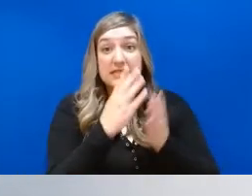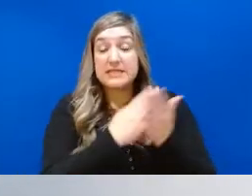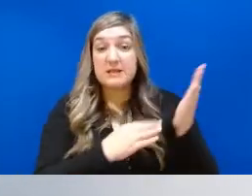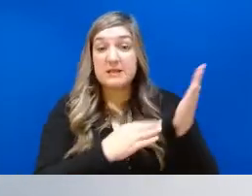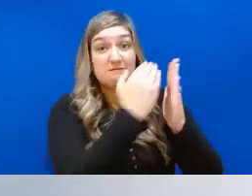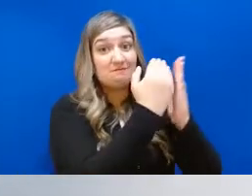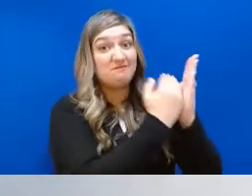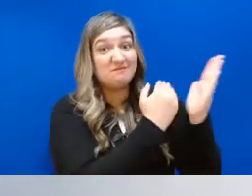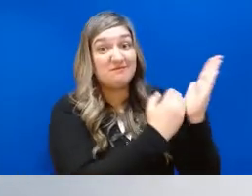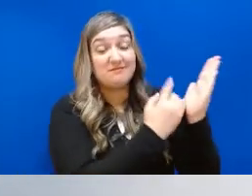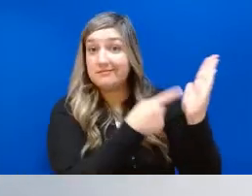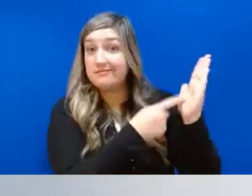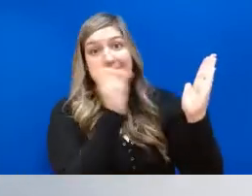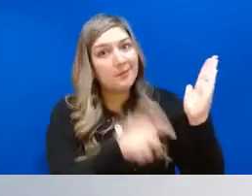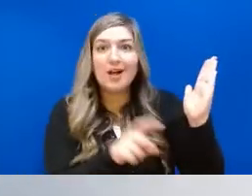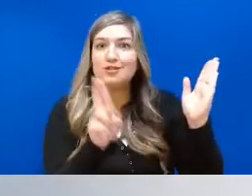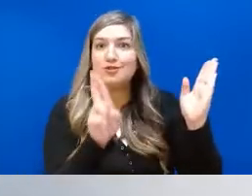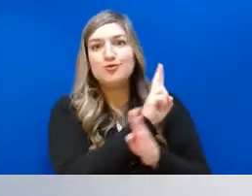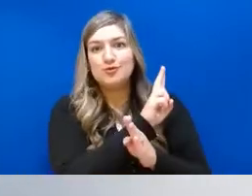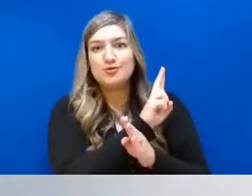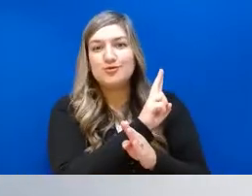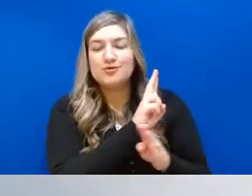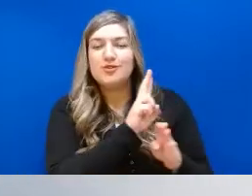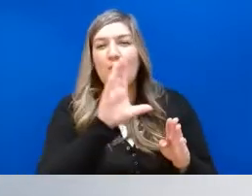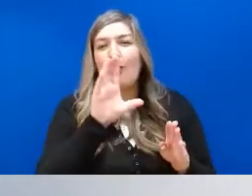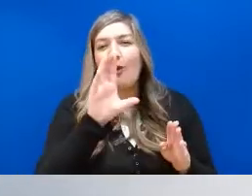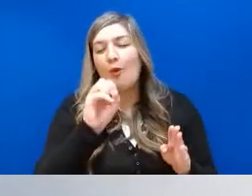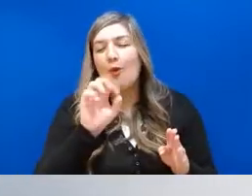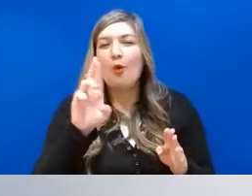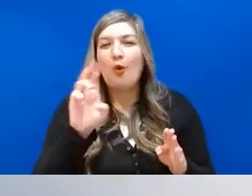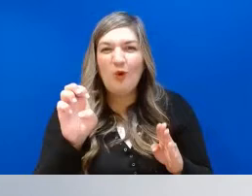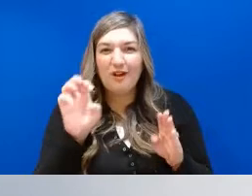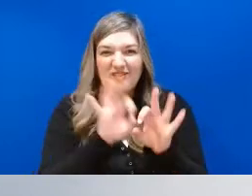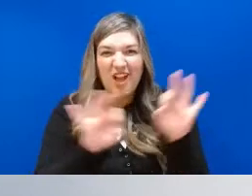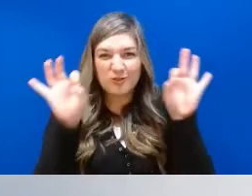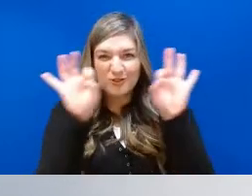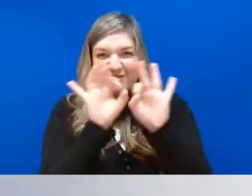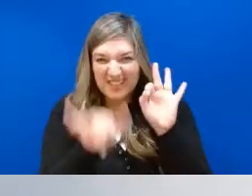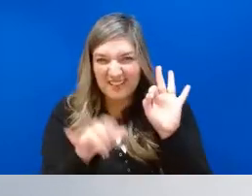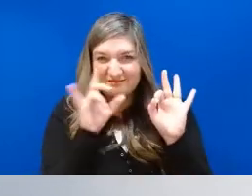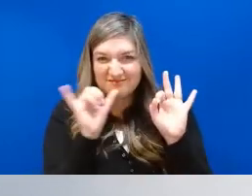Next slide, please. So as we're looking at the significance of identifying and affirming